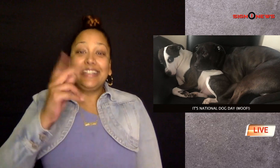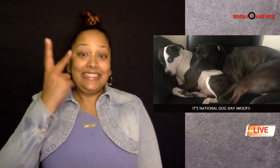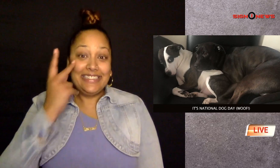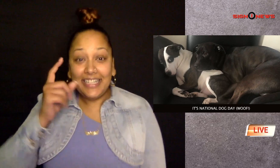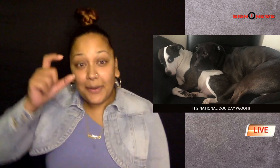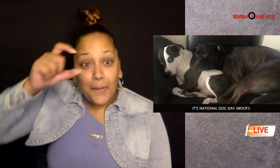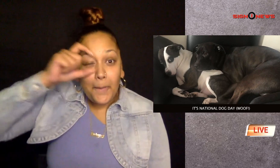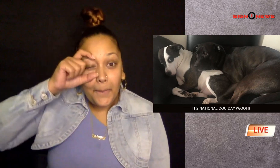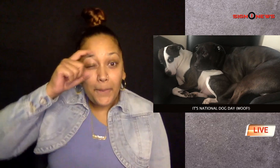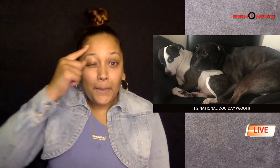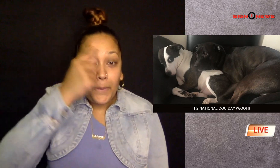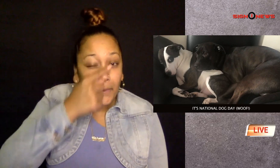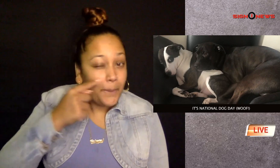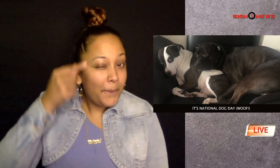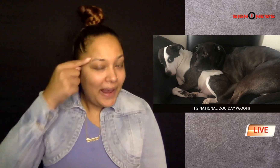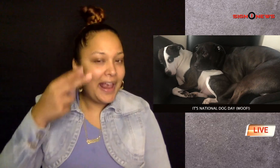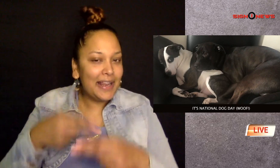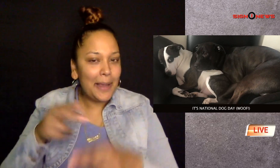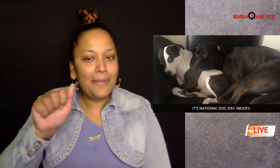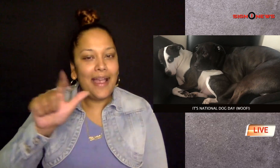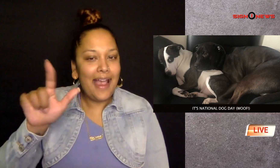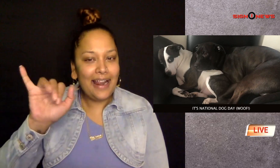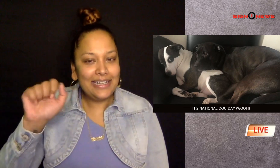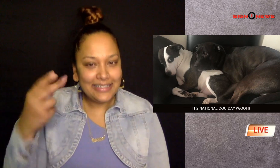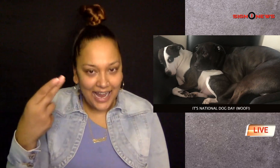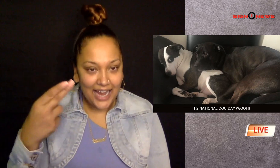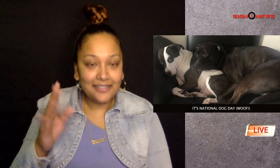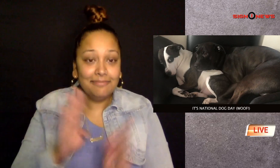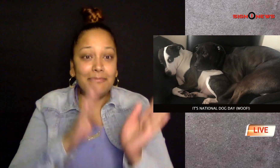you see the dog with the black patch around its eye that's Aaliyah